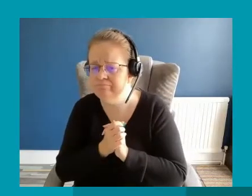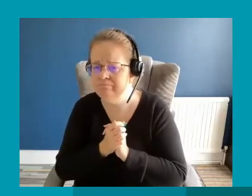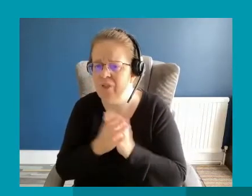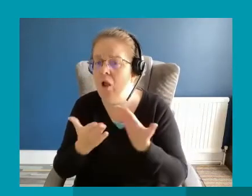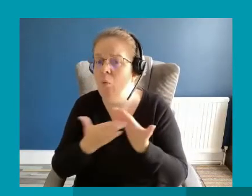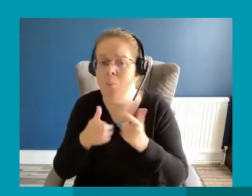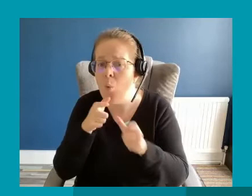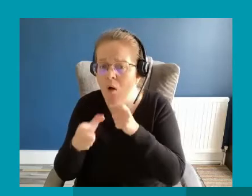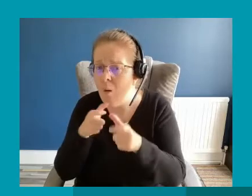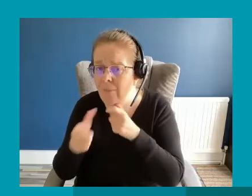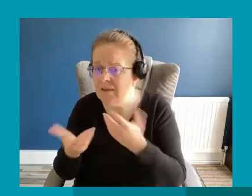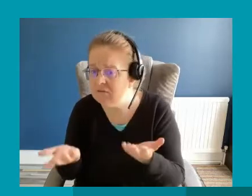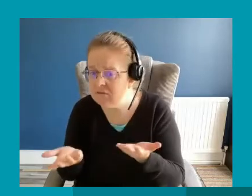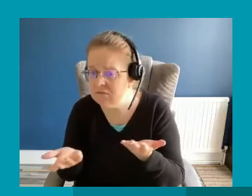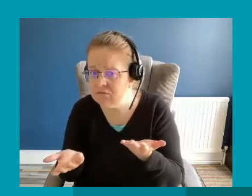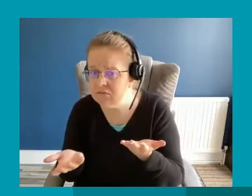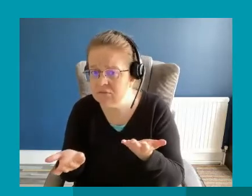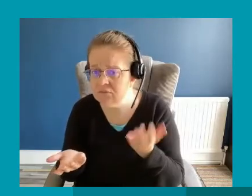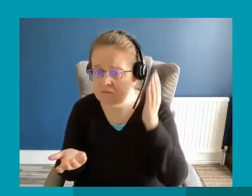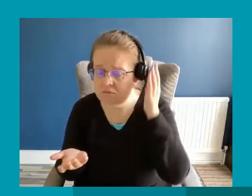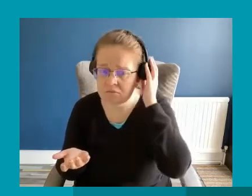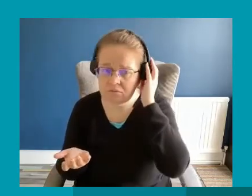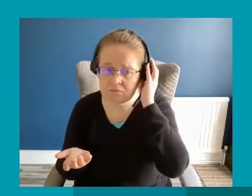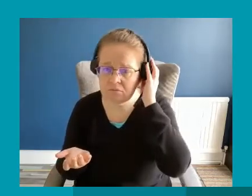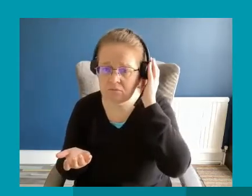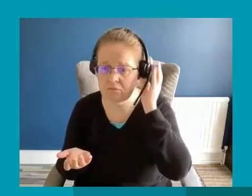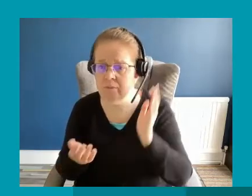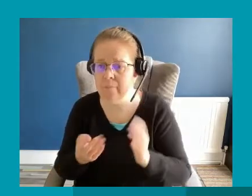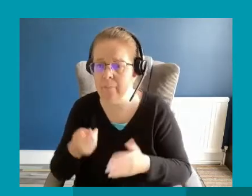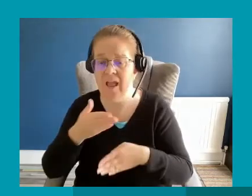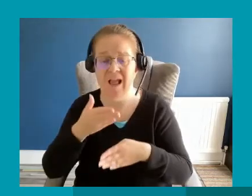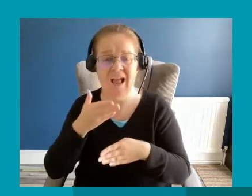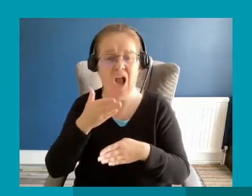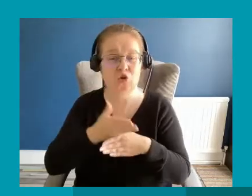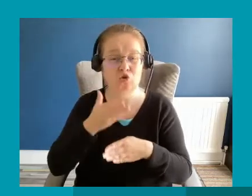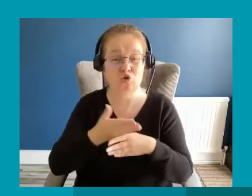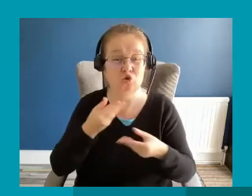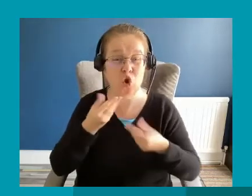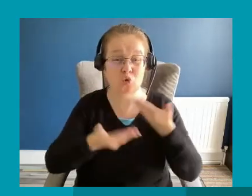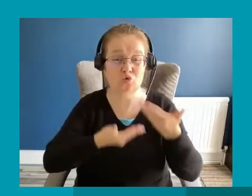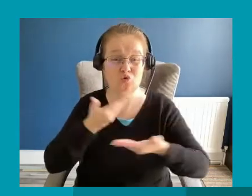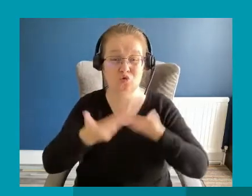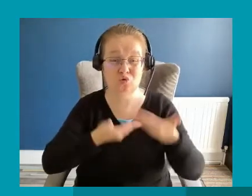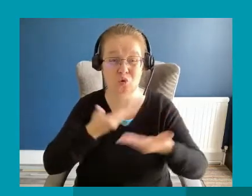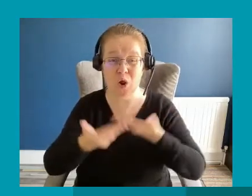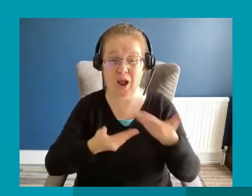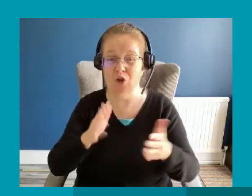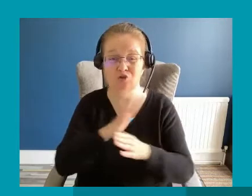particular slide or any other comments? Job description's don't always reflect the actual job.